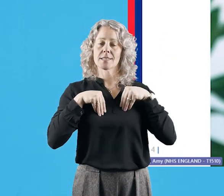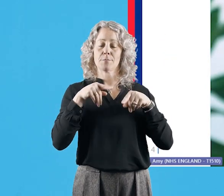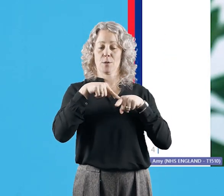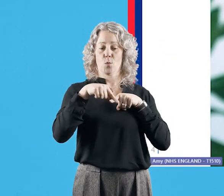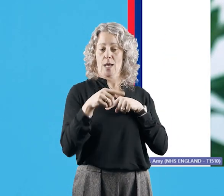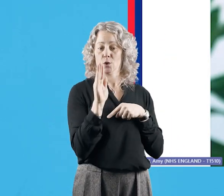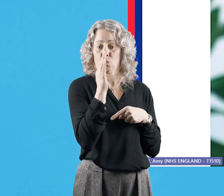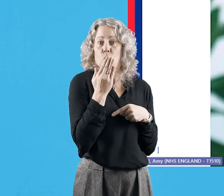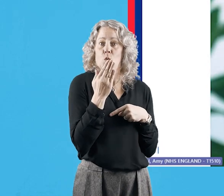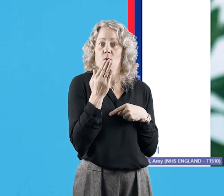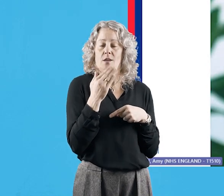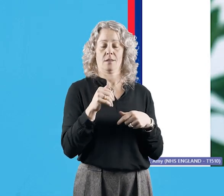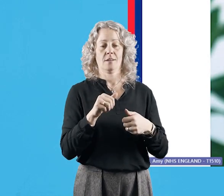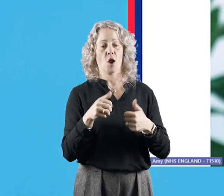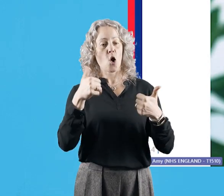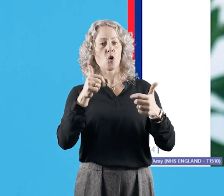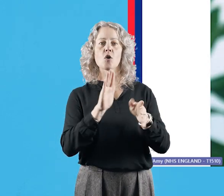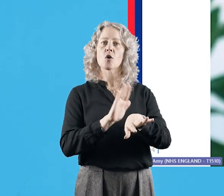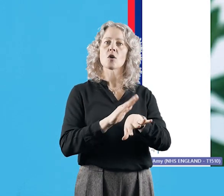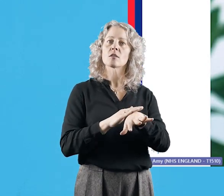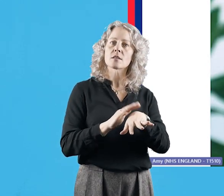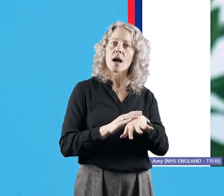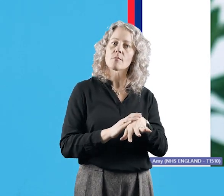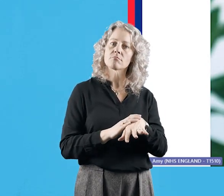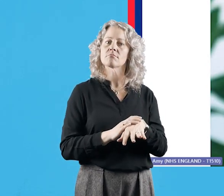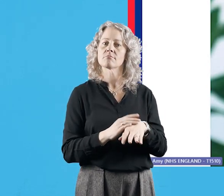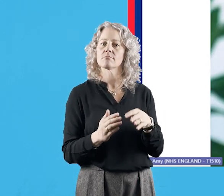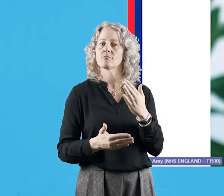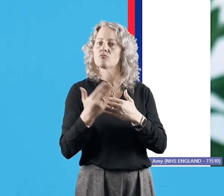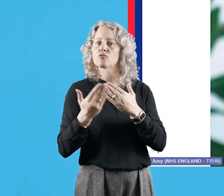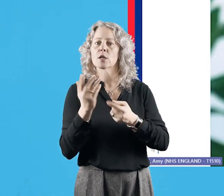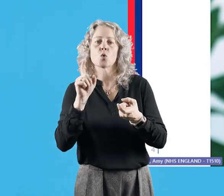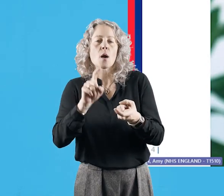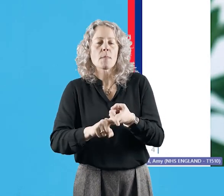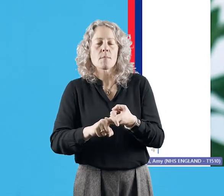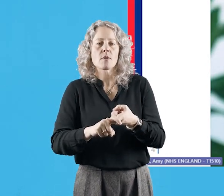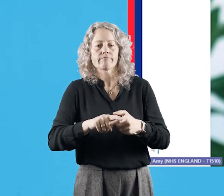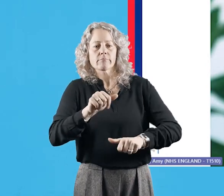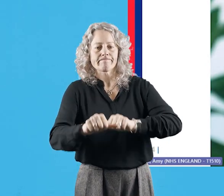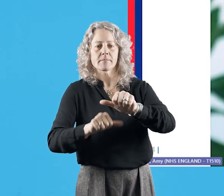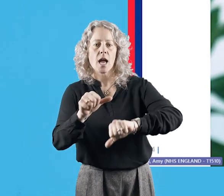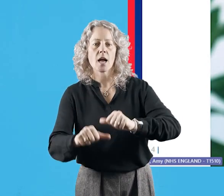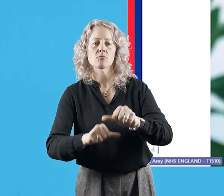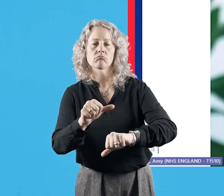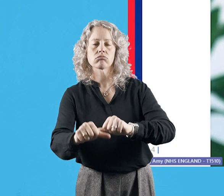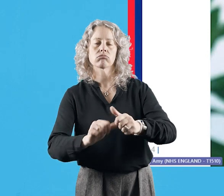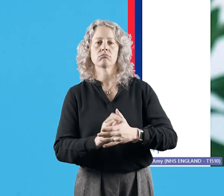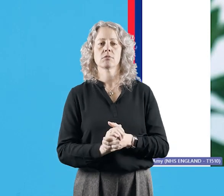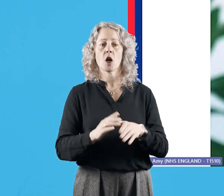us to renew our commitment to make further progress on delivering Oliver's training. Training to all staff. We must